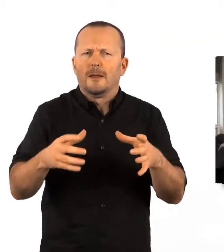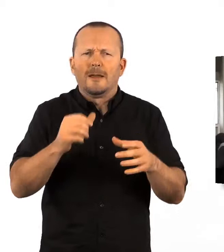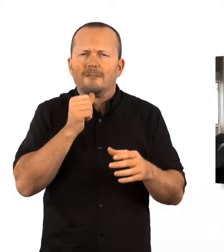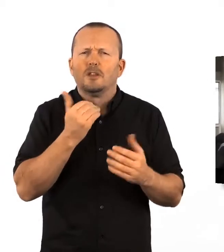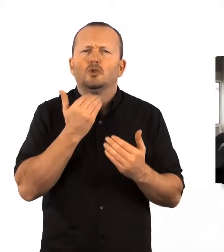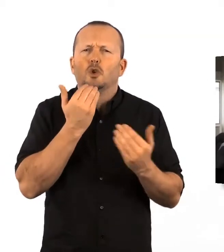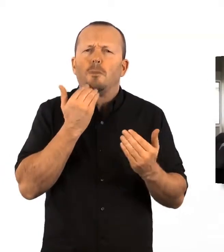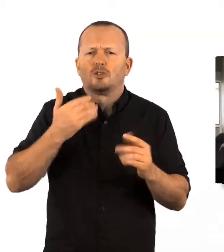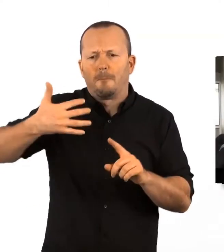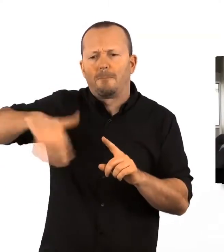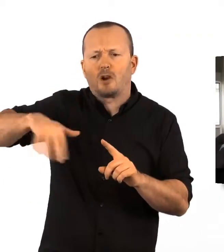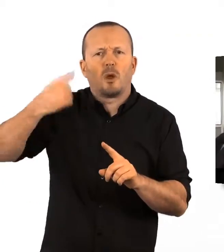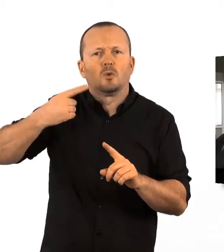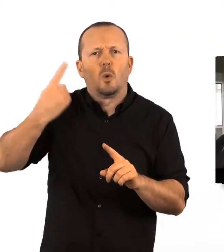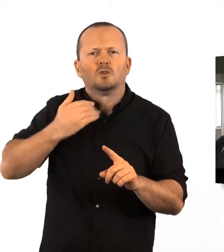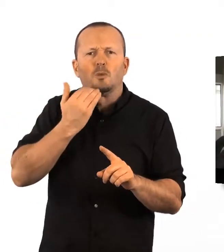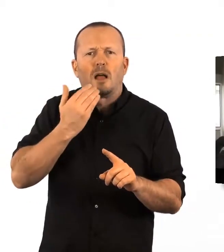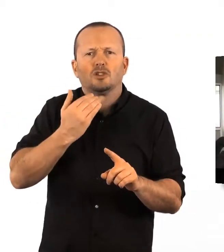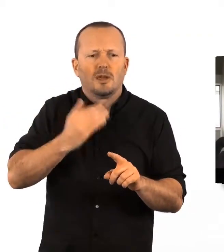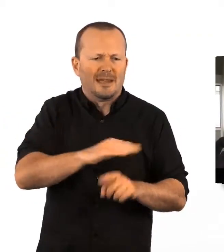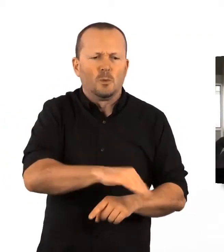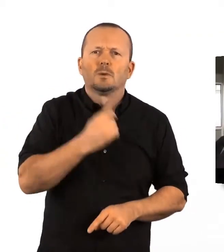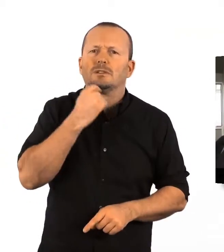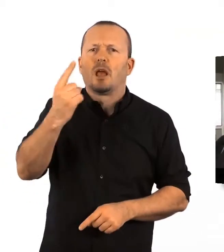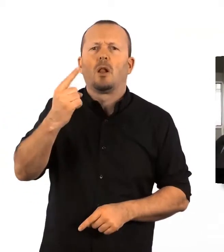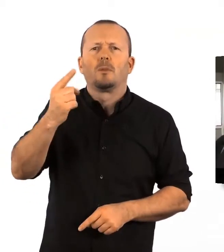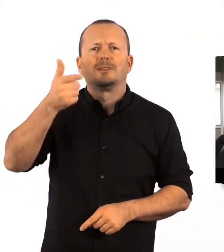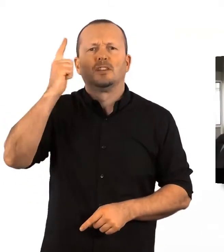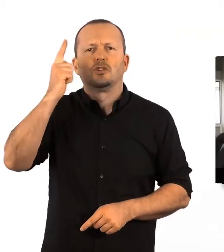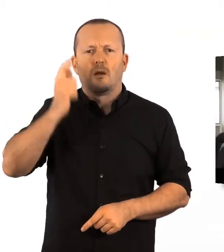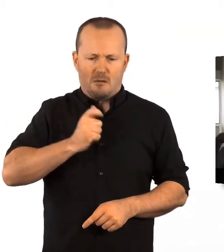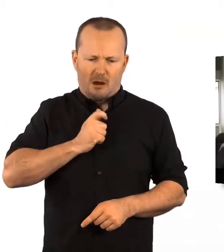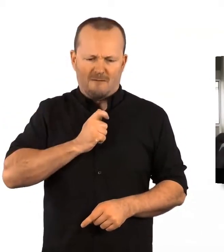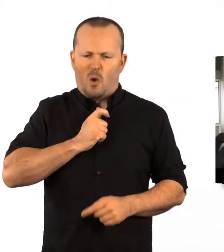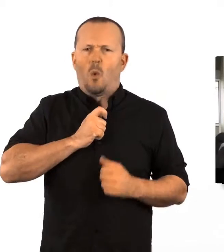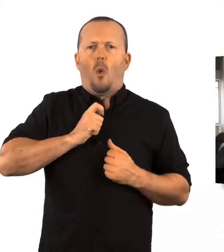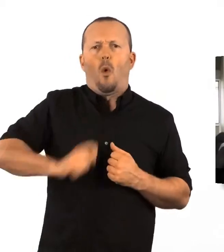much tell the teachers to take the microphone away. Is it best they have it on all the time